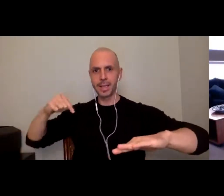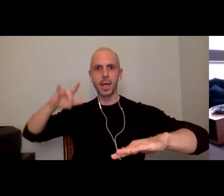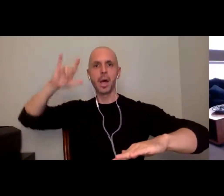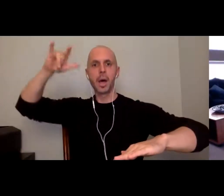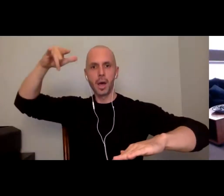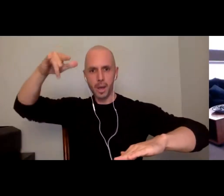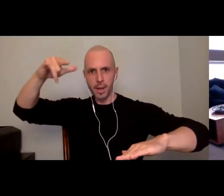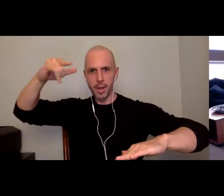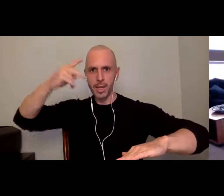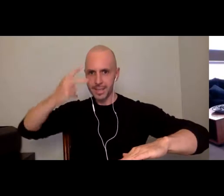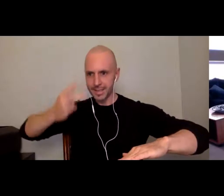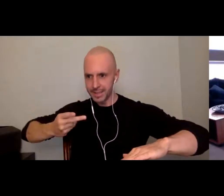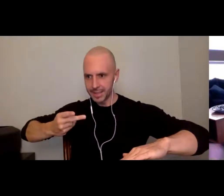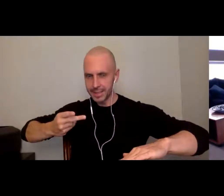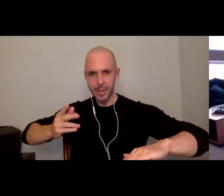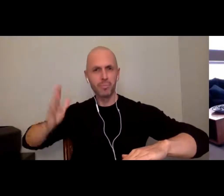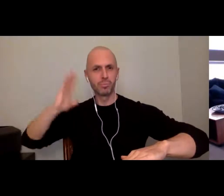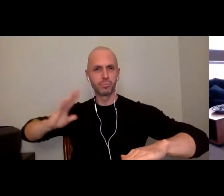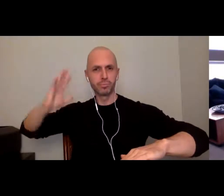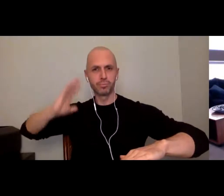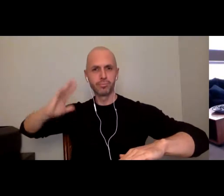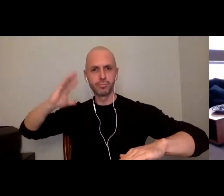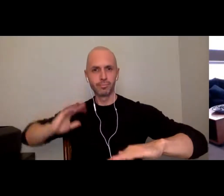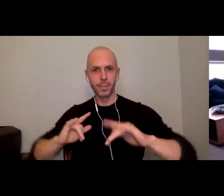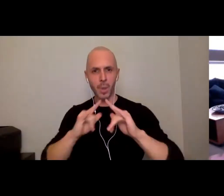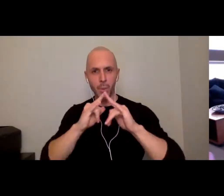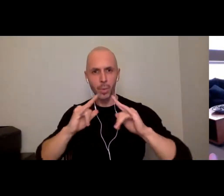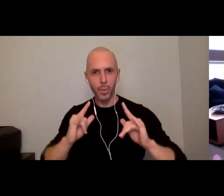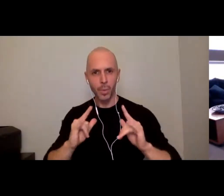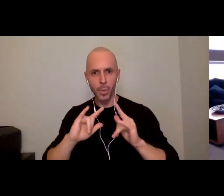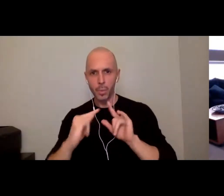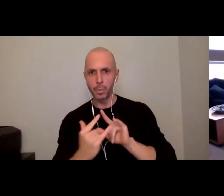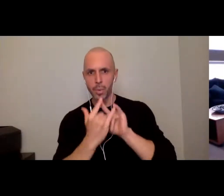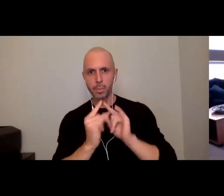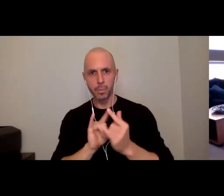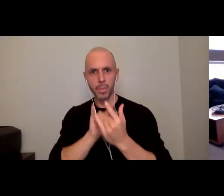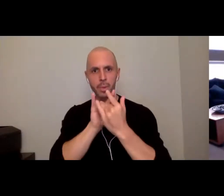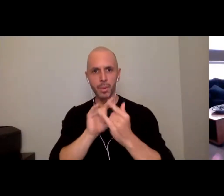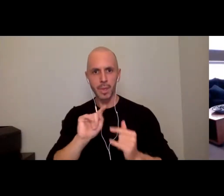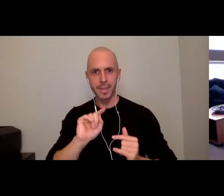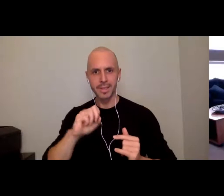where it's partially well it's all indigenous land but some of it now is crown land, settler land,